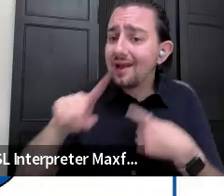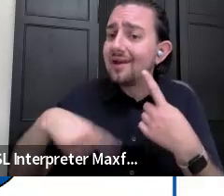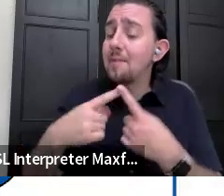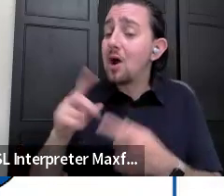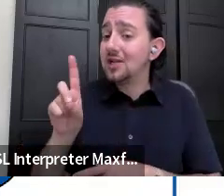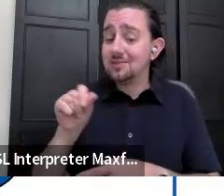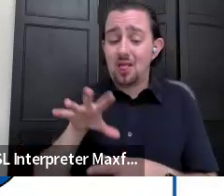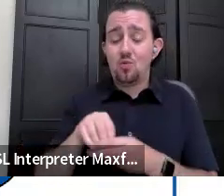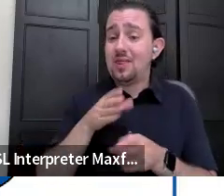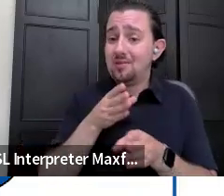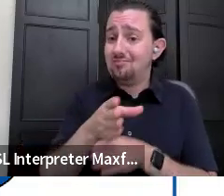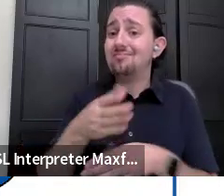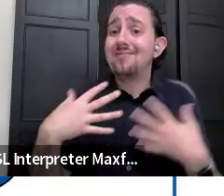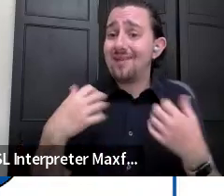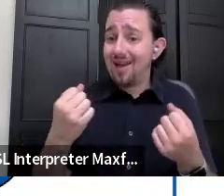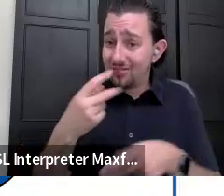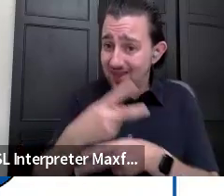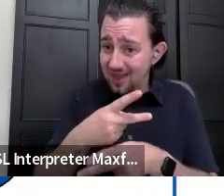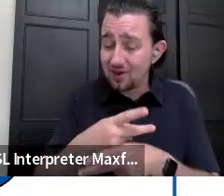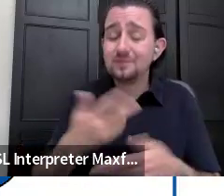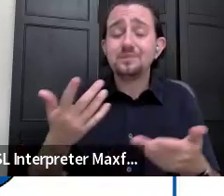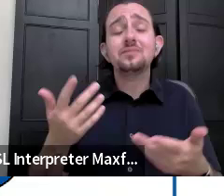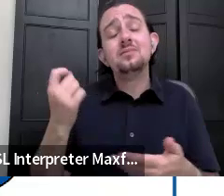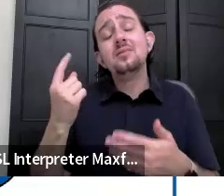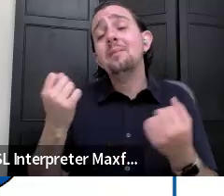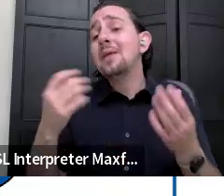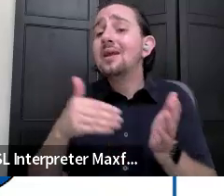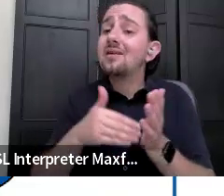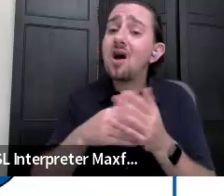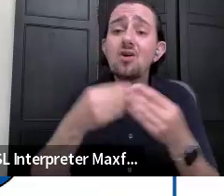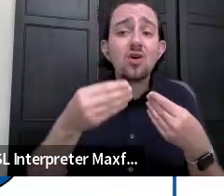There's also a lack of accessibility in a lot of doctors' offices and clinics.